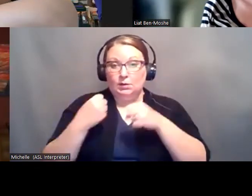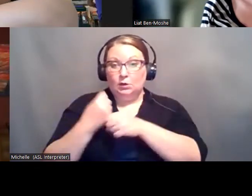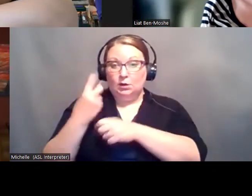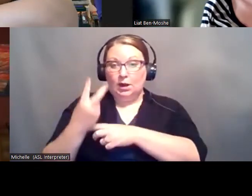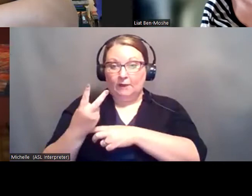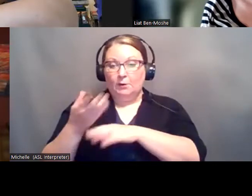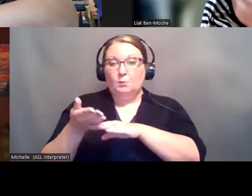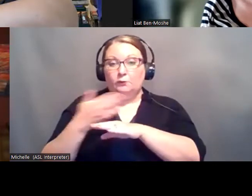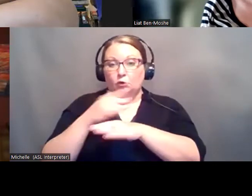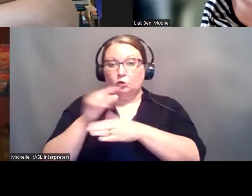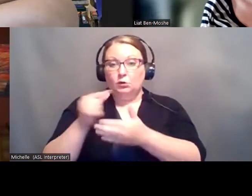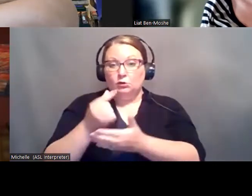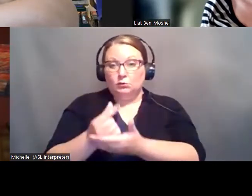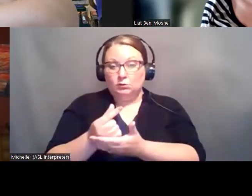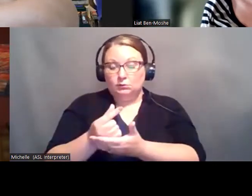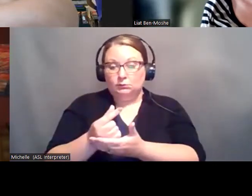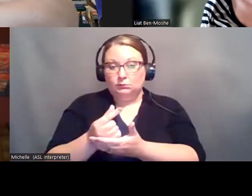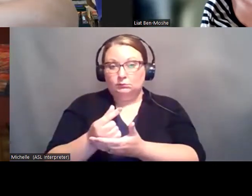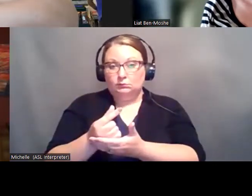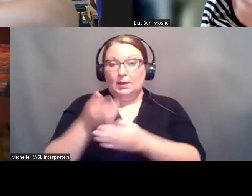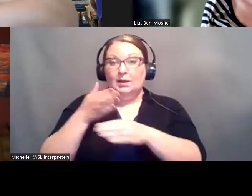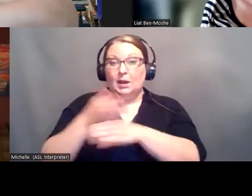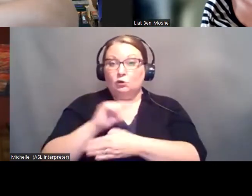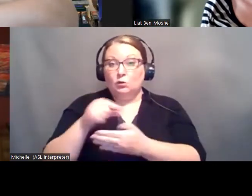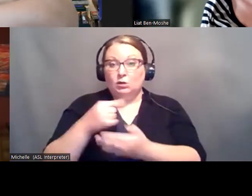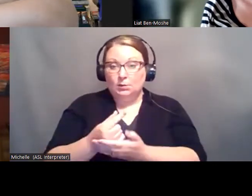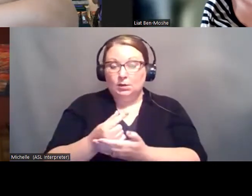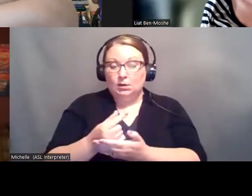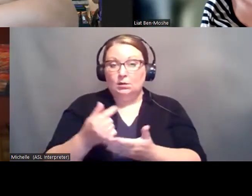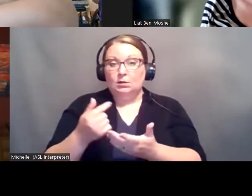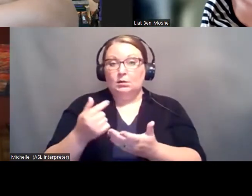and then I've been with the DSCC all four years.